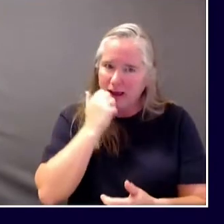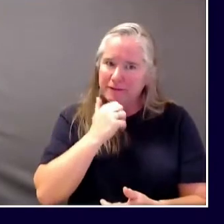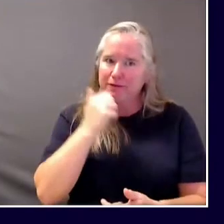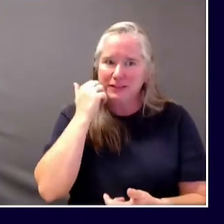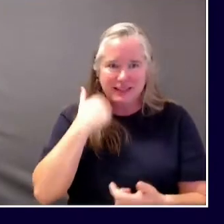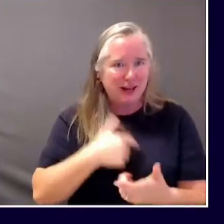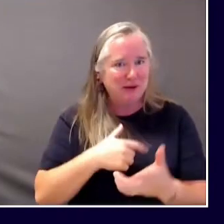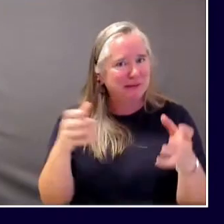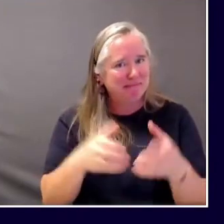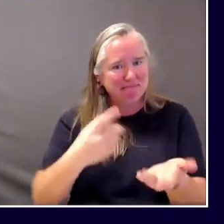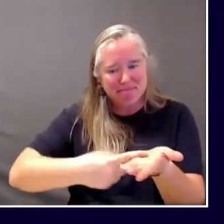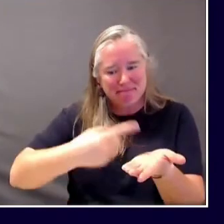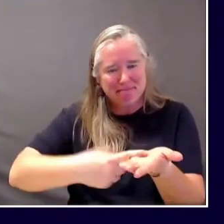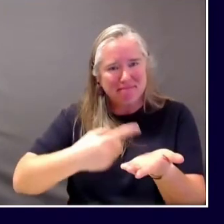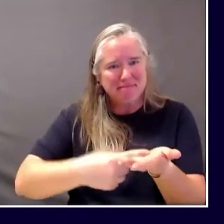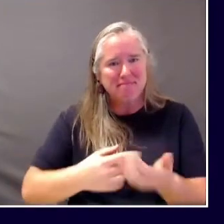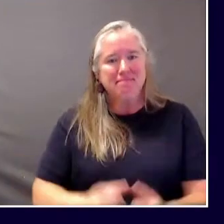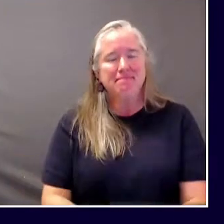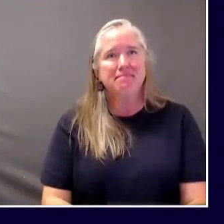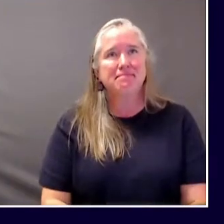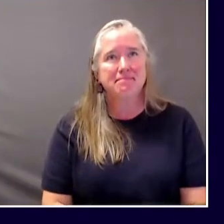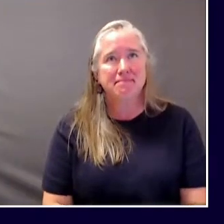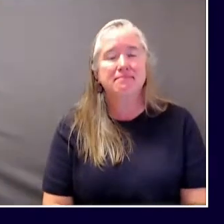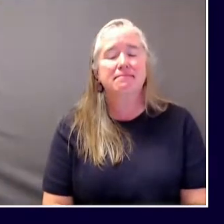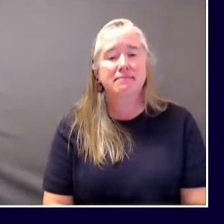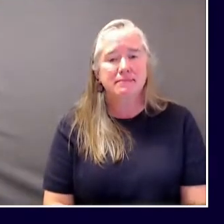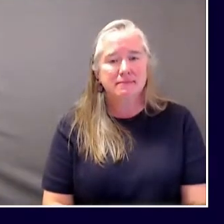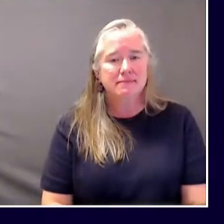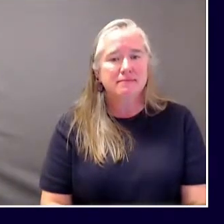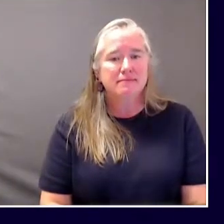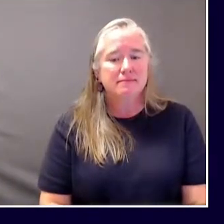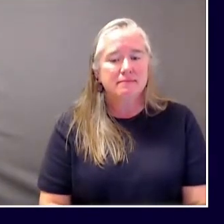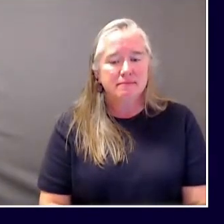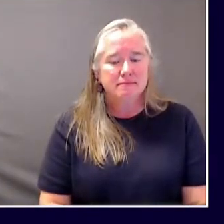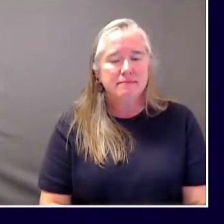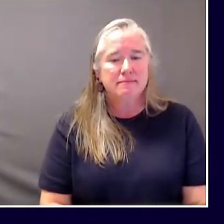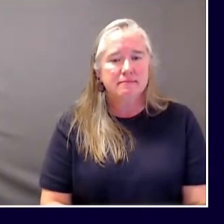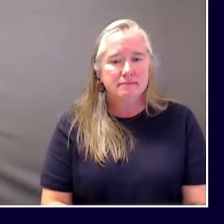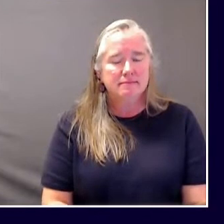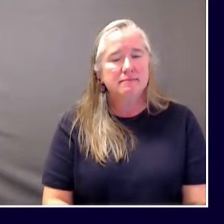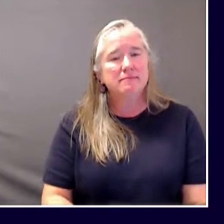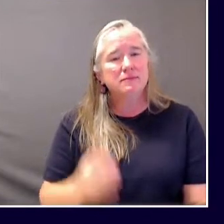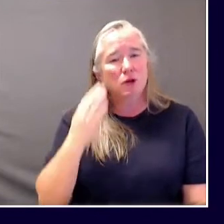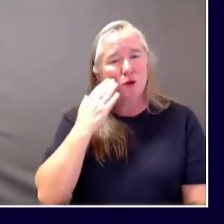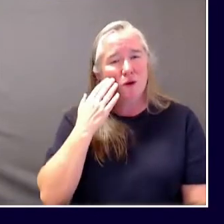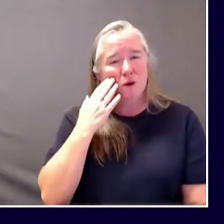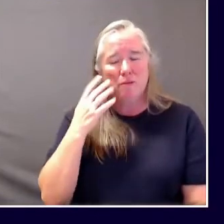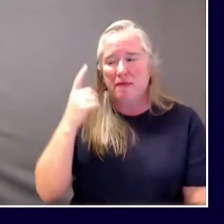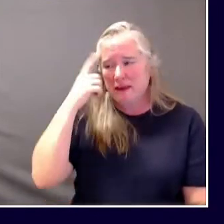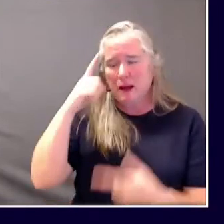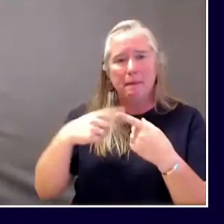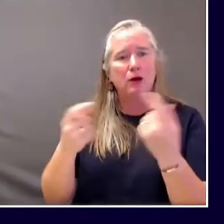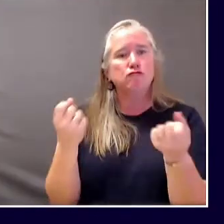have we have rules of the road